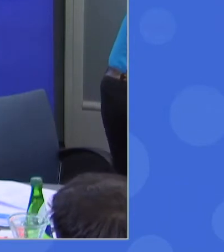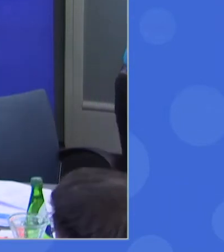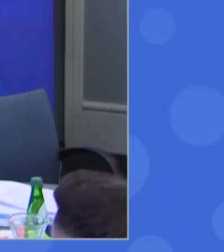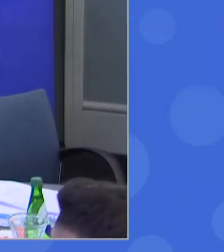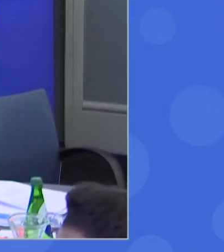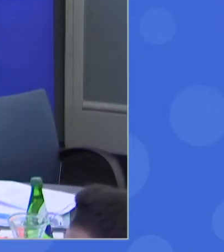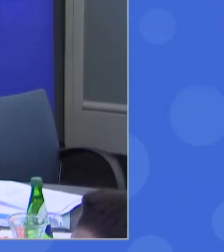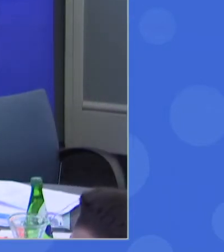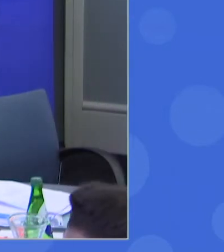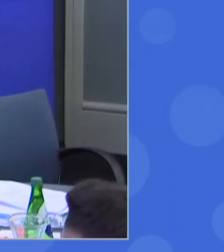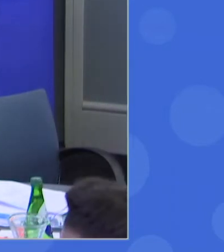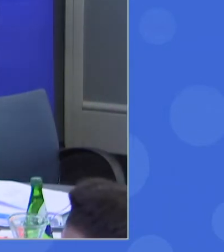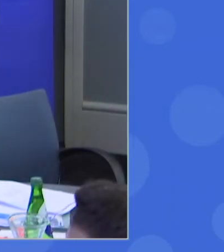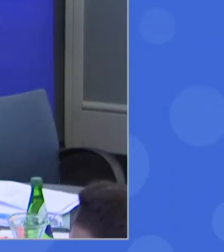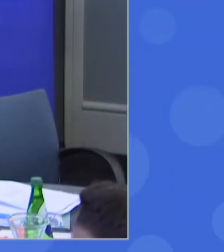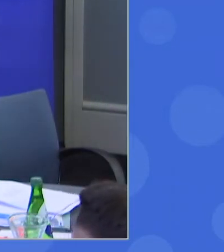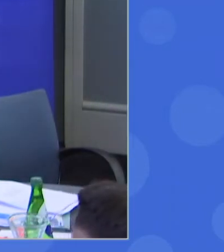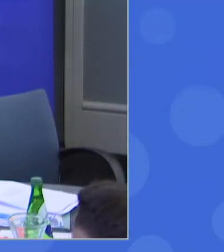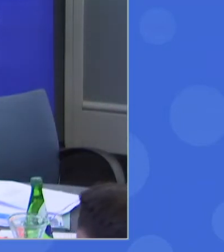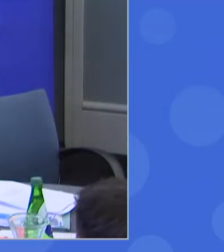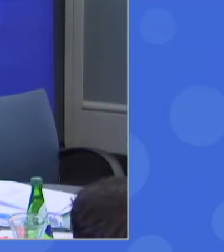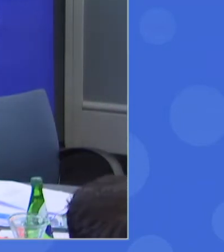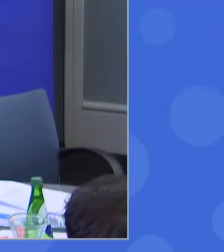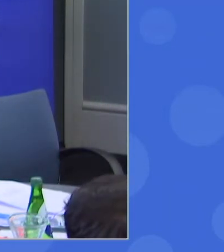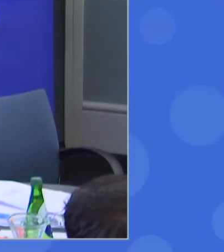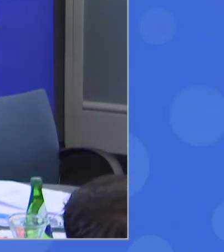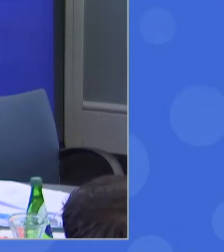back than we anticipated by hope it was delicious